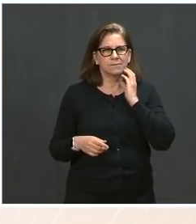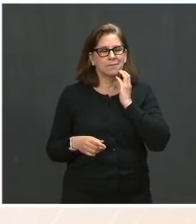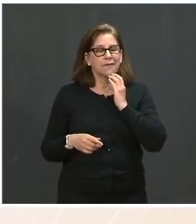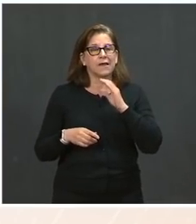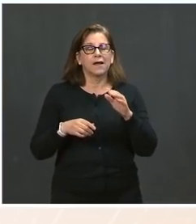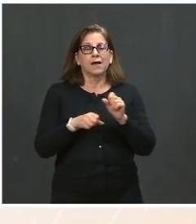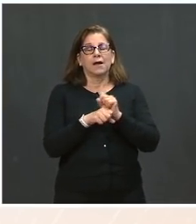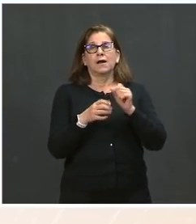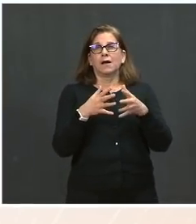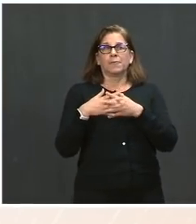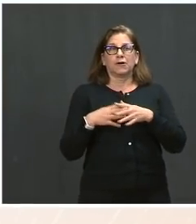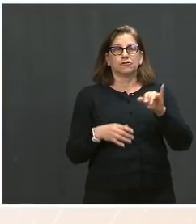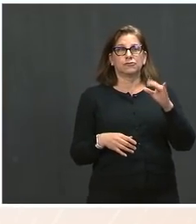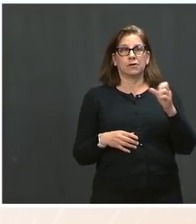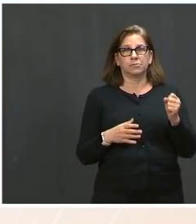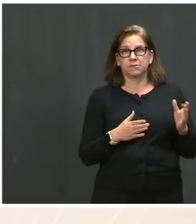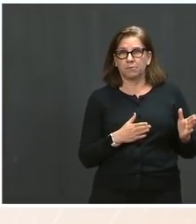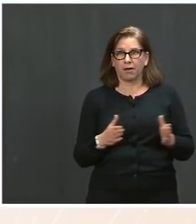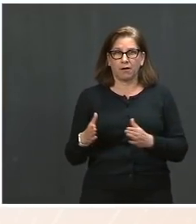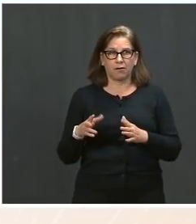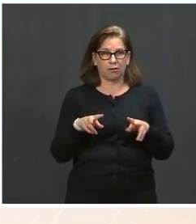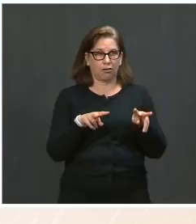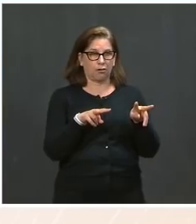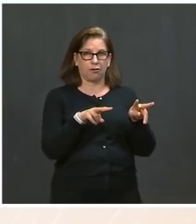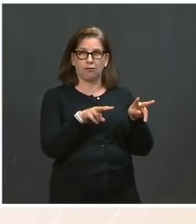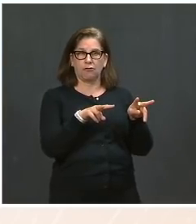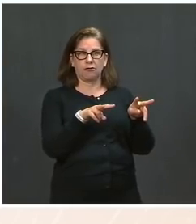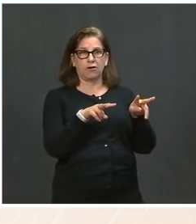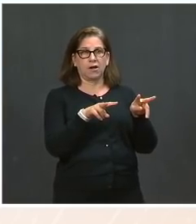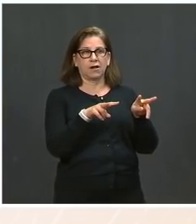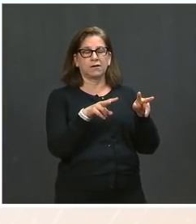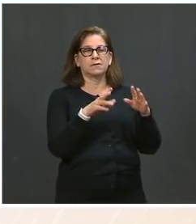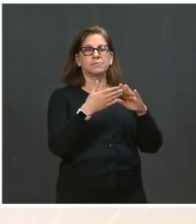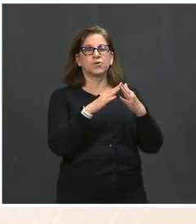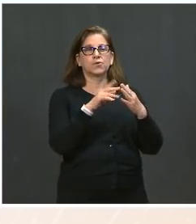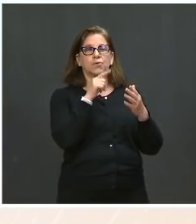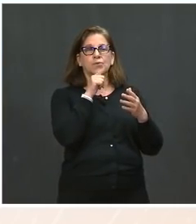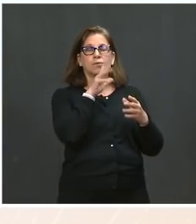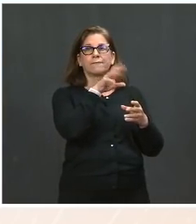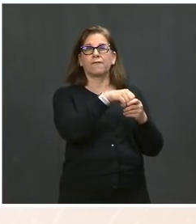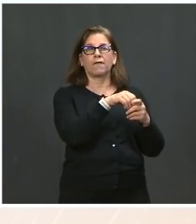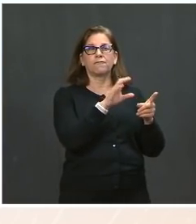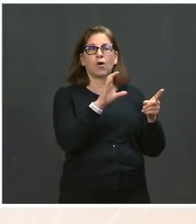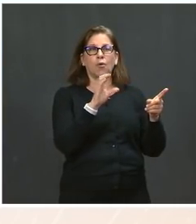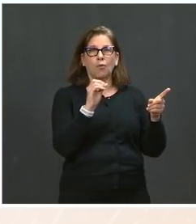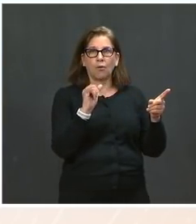in coal and power plant areas, in gas and in natural gas.